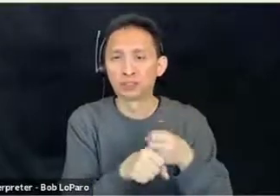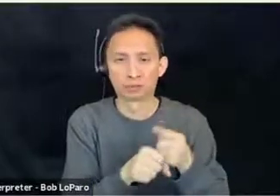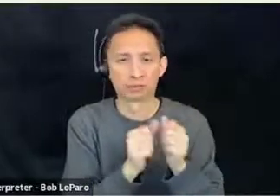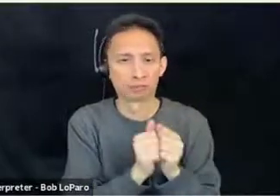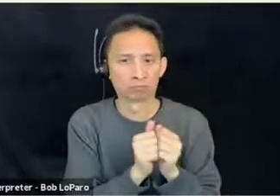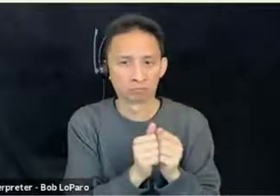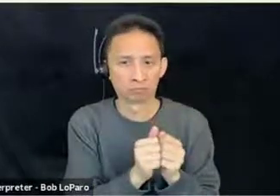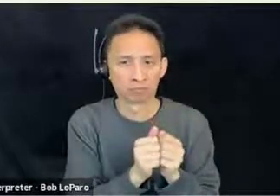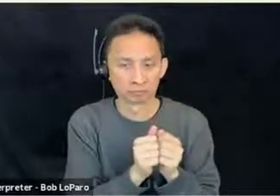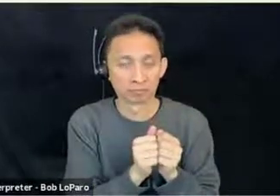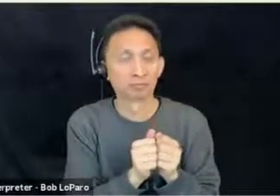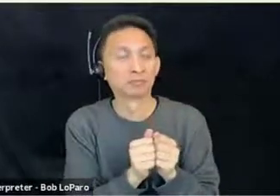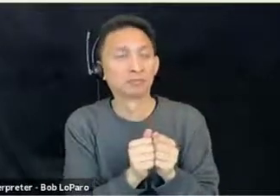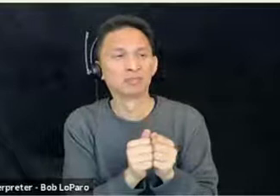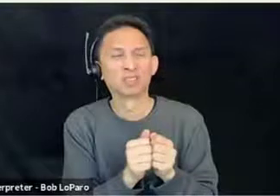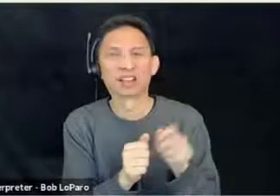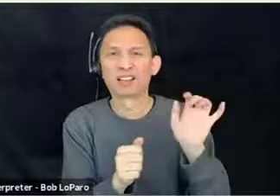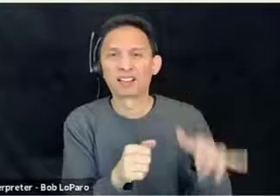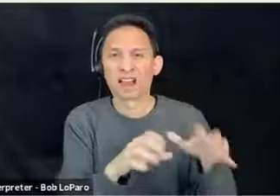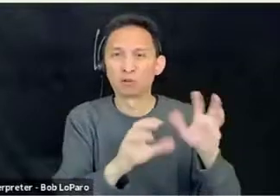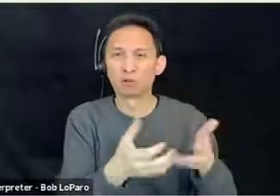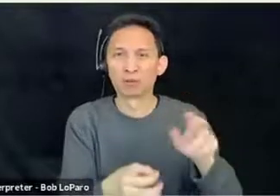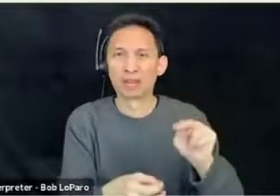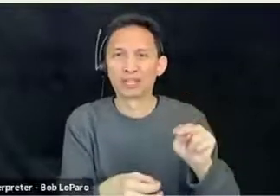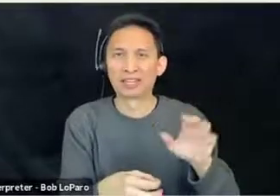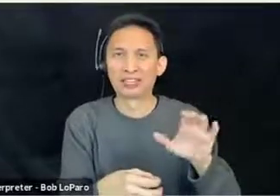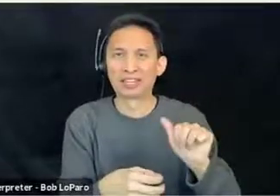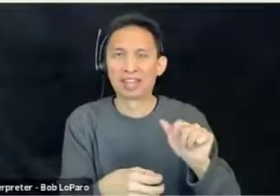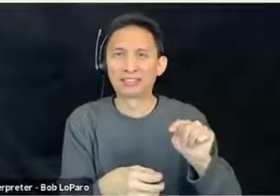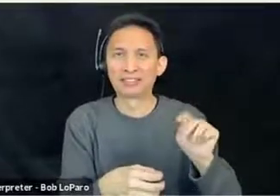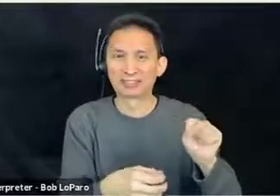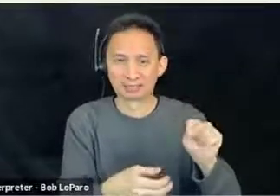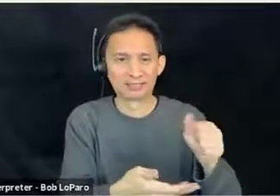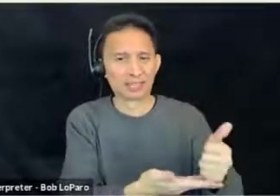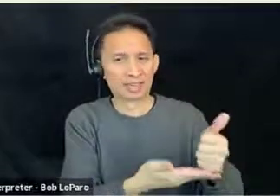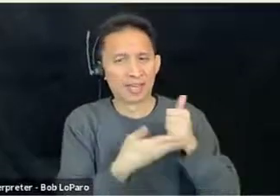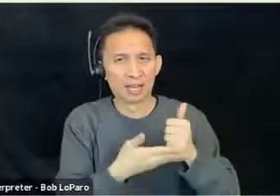They have been helping us do some drug screening projects,